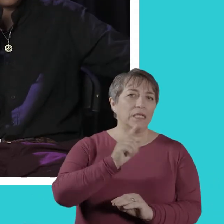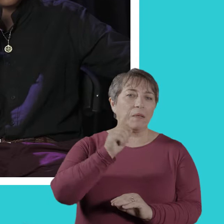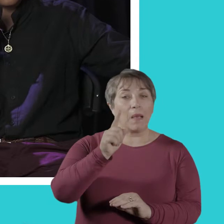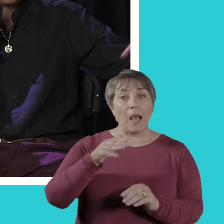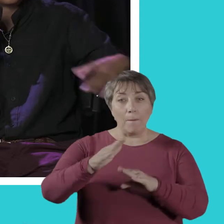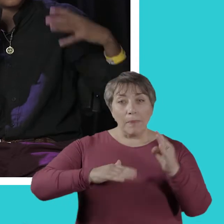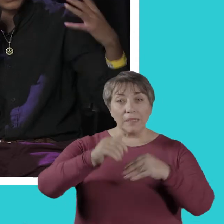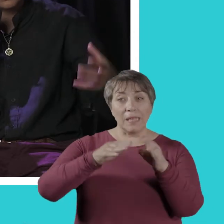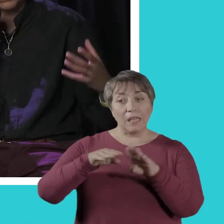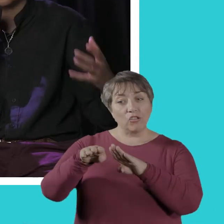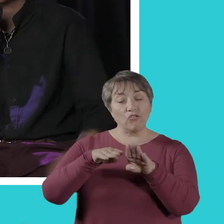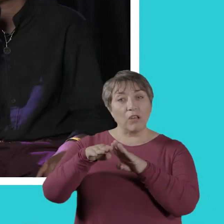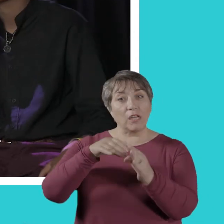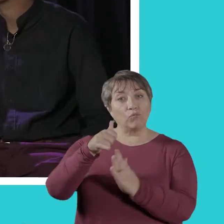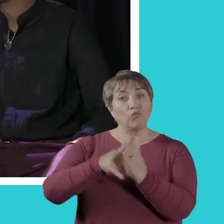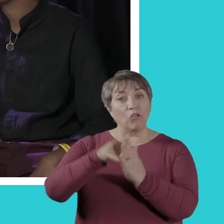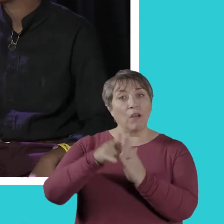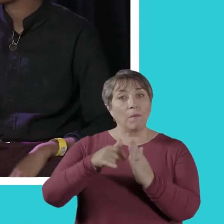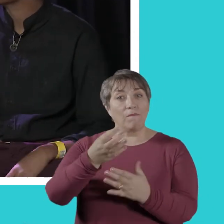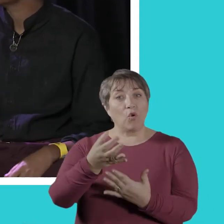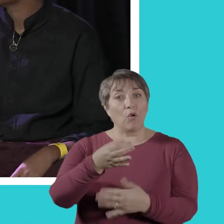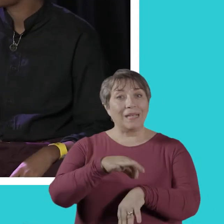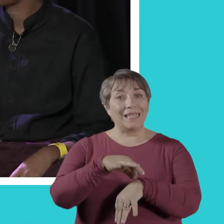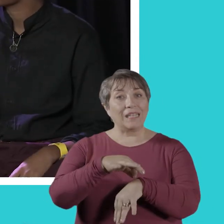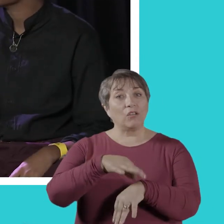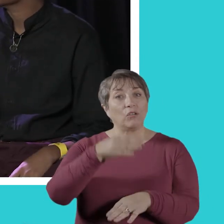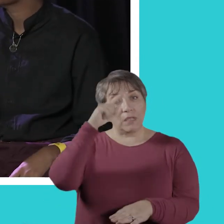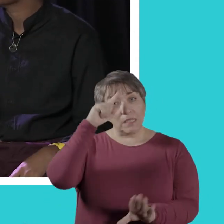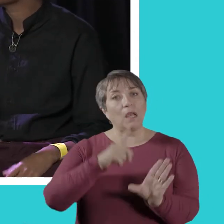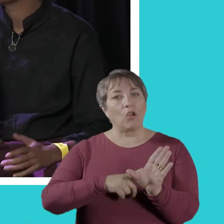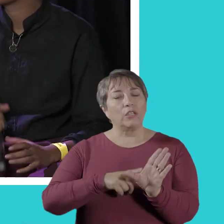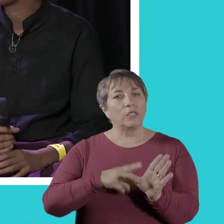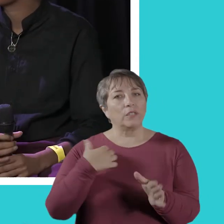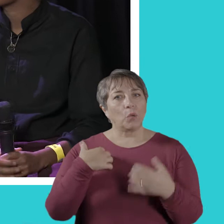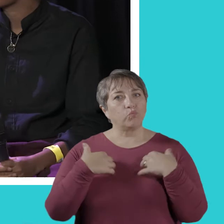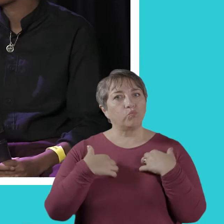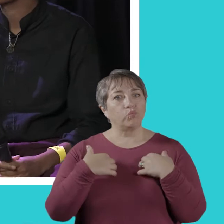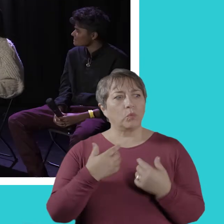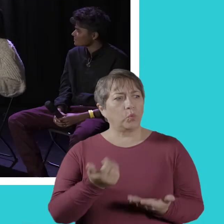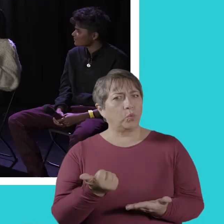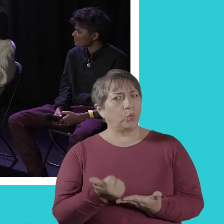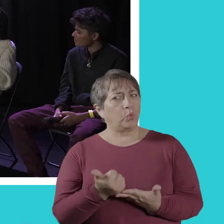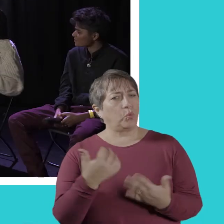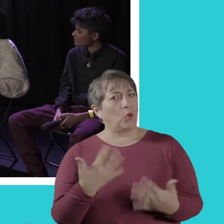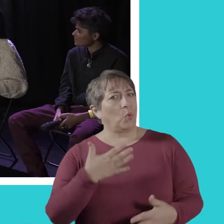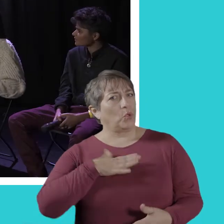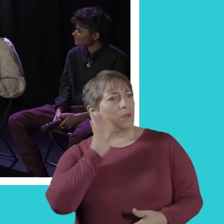psychologists. So it's something that I'm really thinking a lot about so I'm excited. It's fascinating I definitely want to get into that and now onto Jonas.